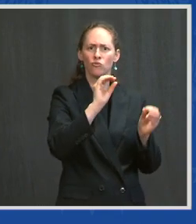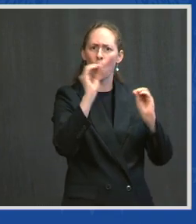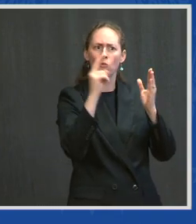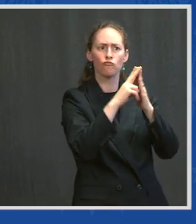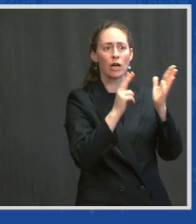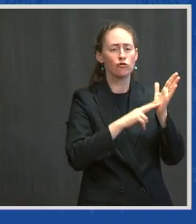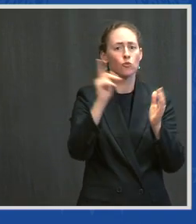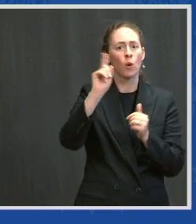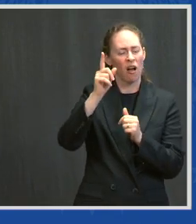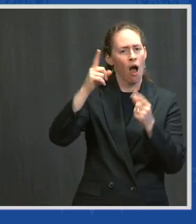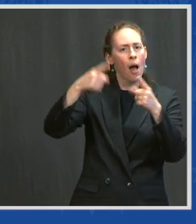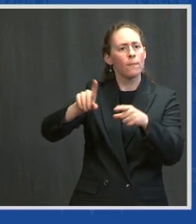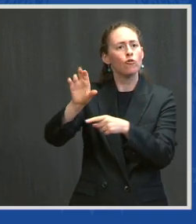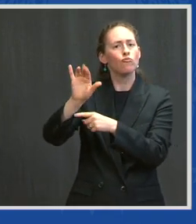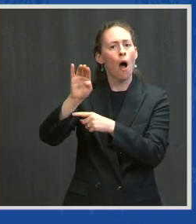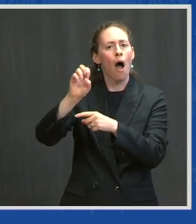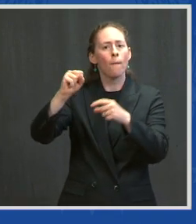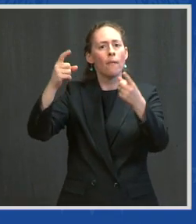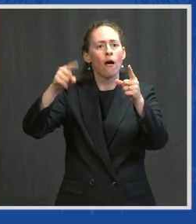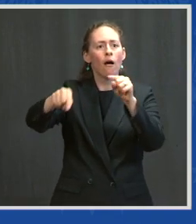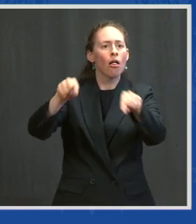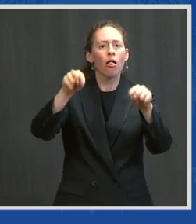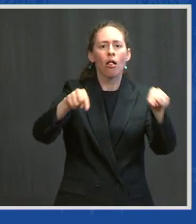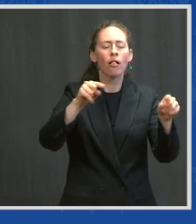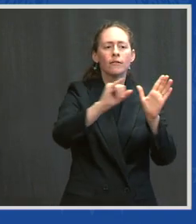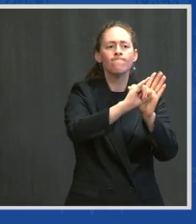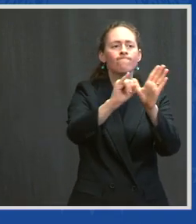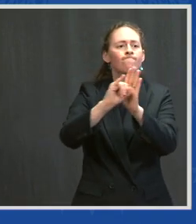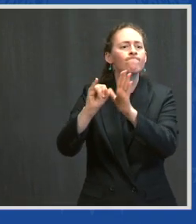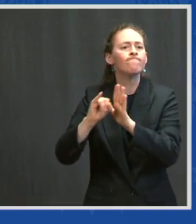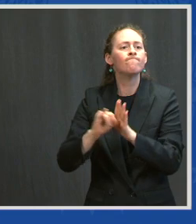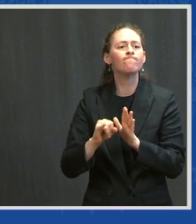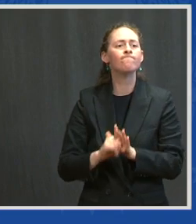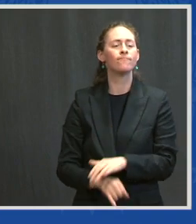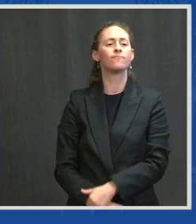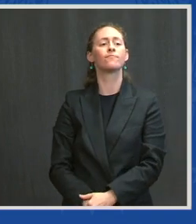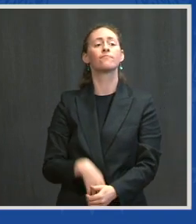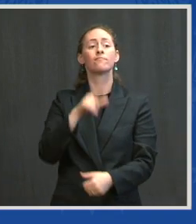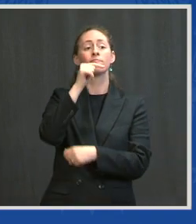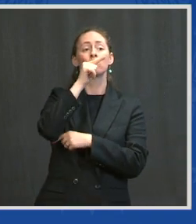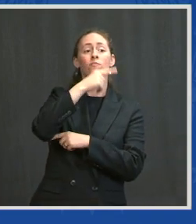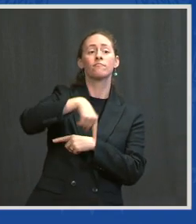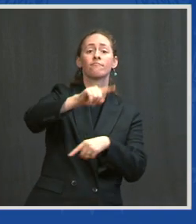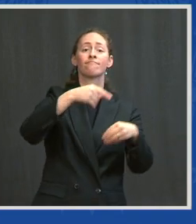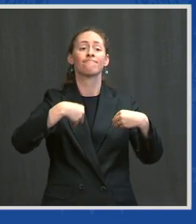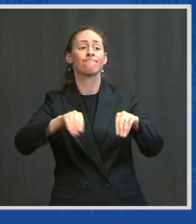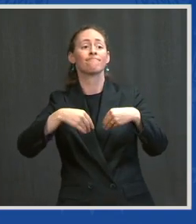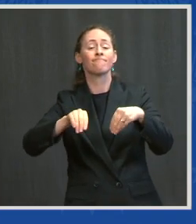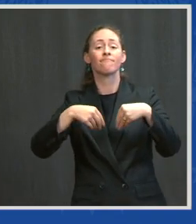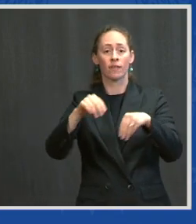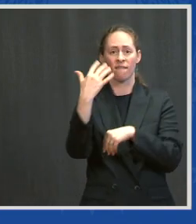Five percent sold 90 percent of the guns found at crime scenes. And the -- these merchants of death